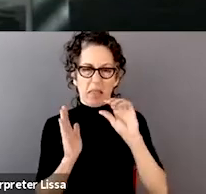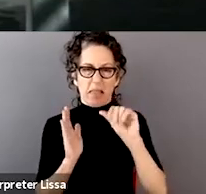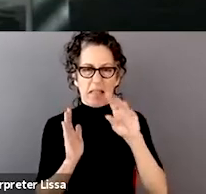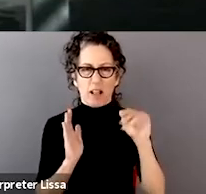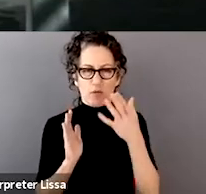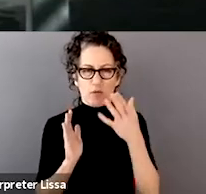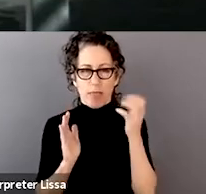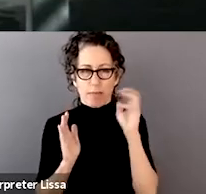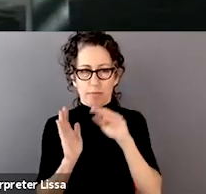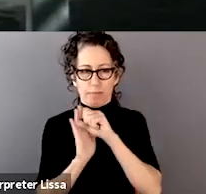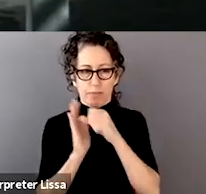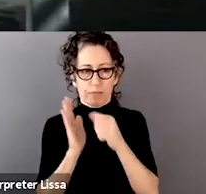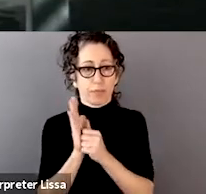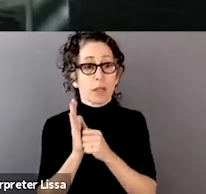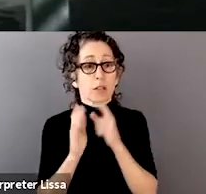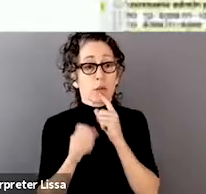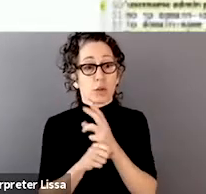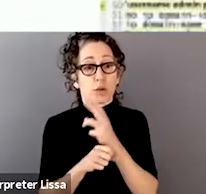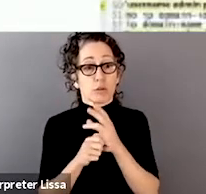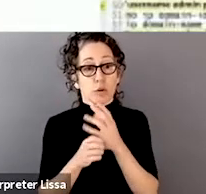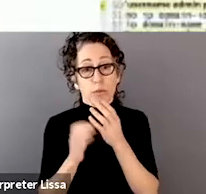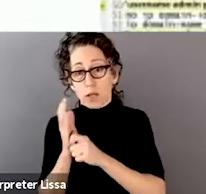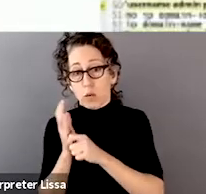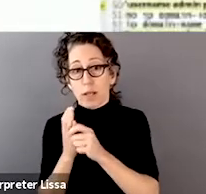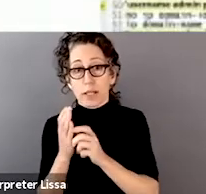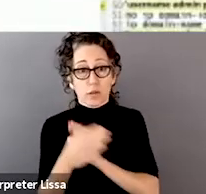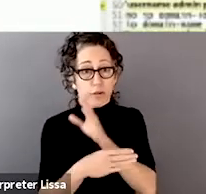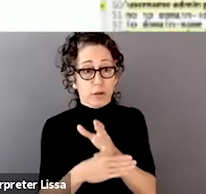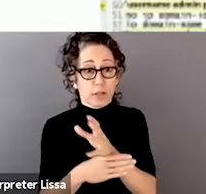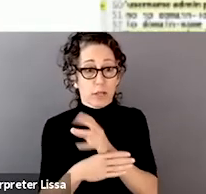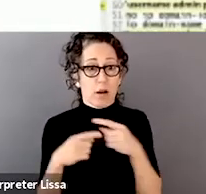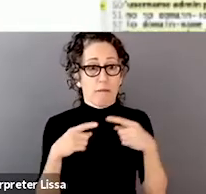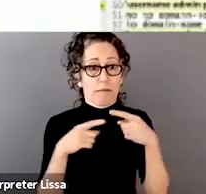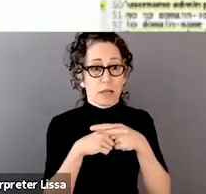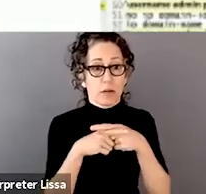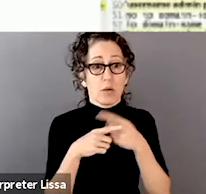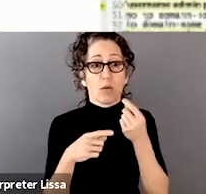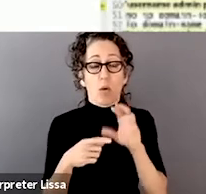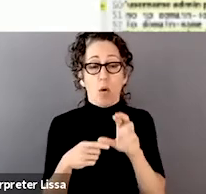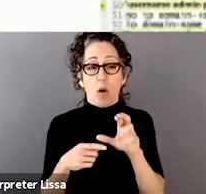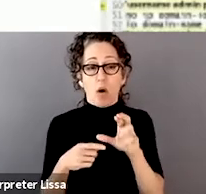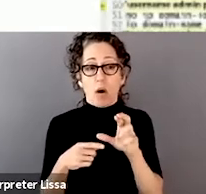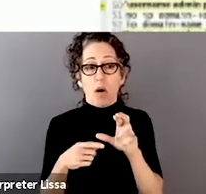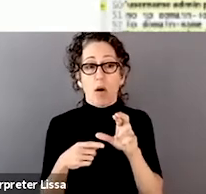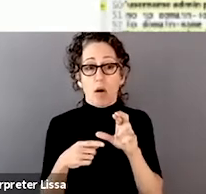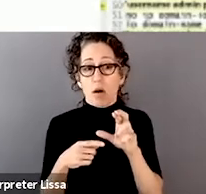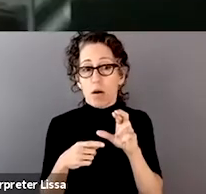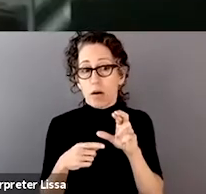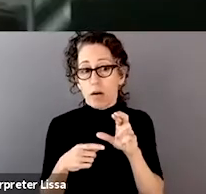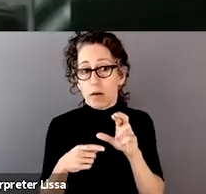to user manual interference in config files or regression in Regex.